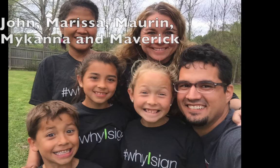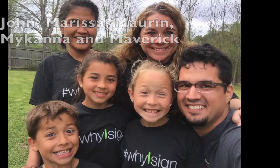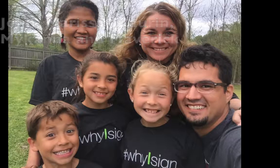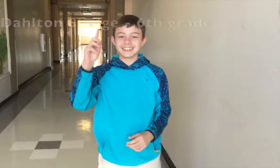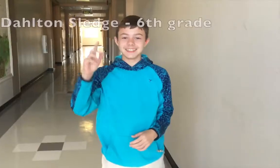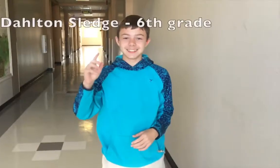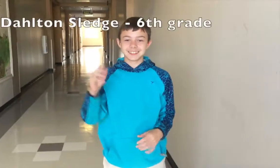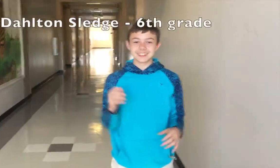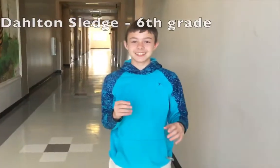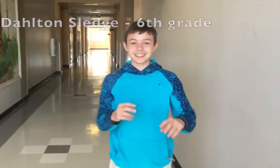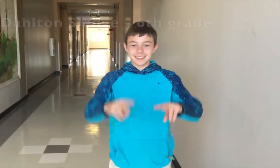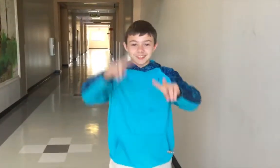Talking and having fun with my friends.